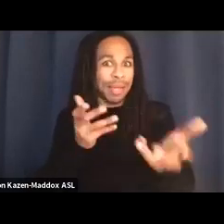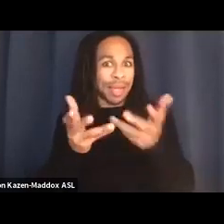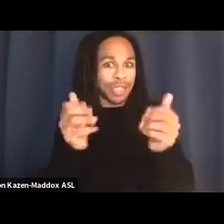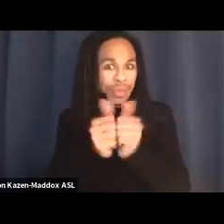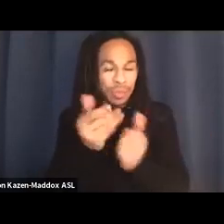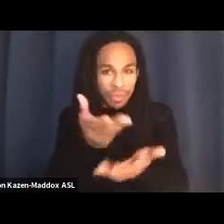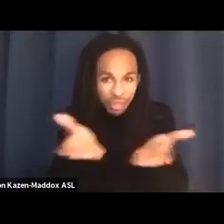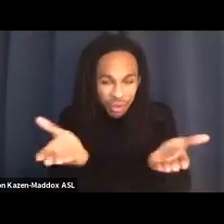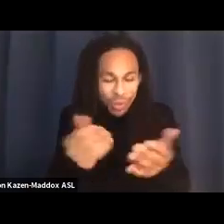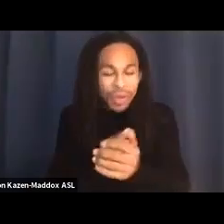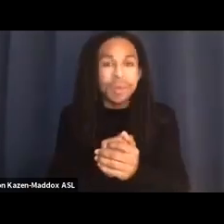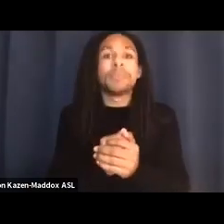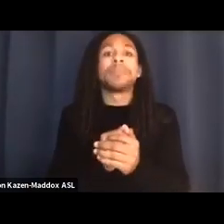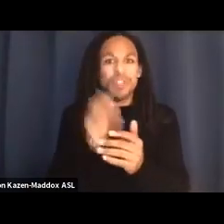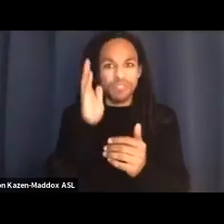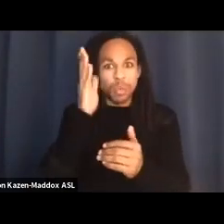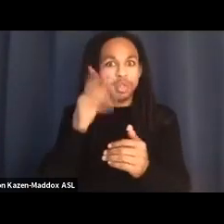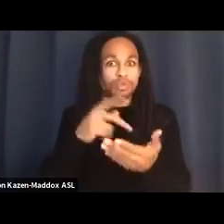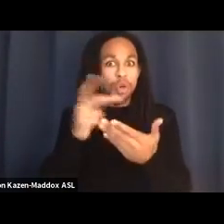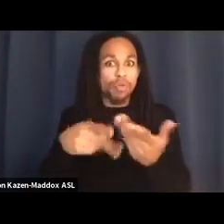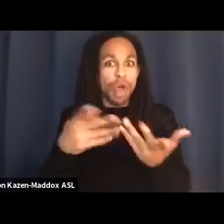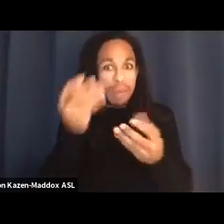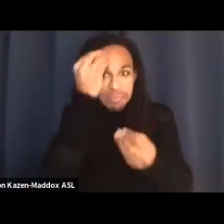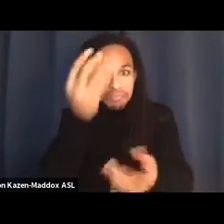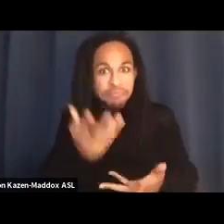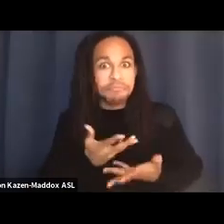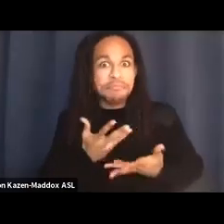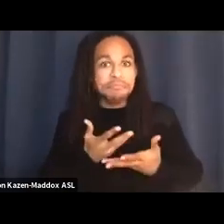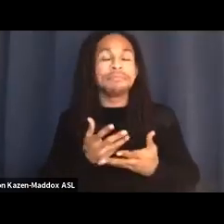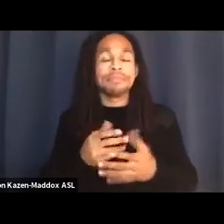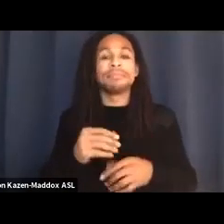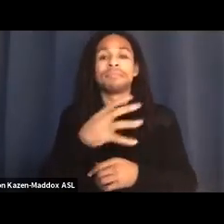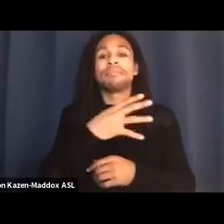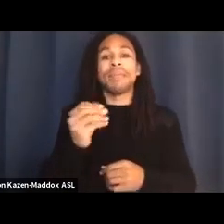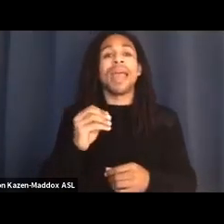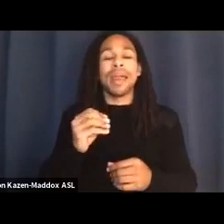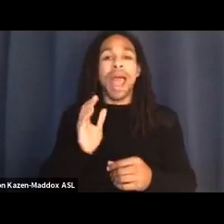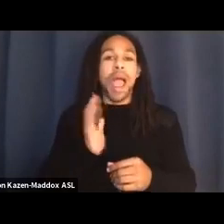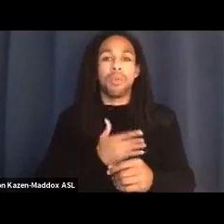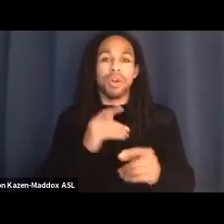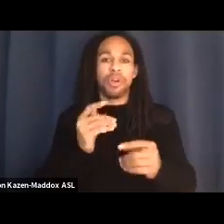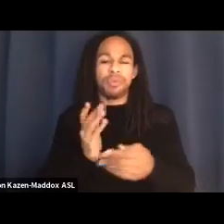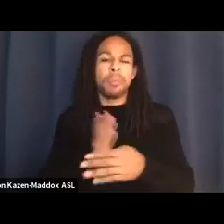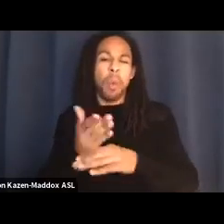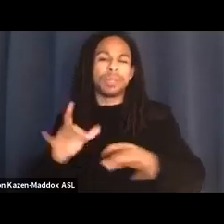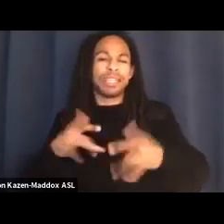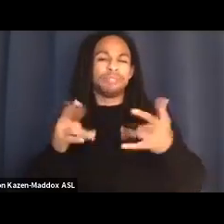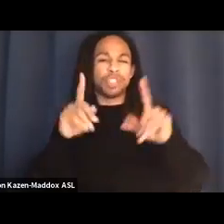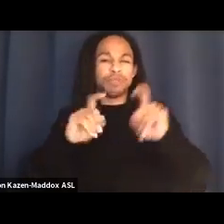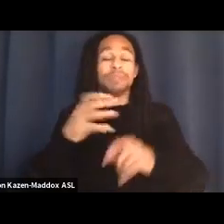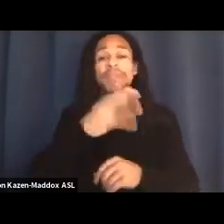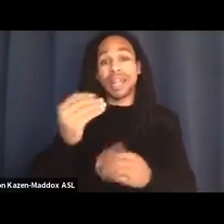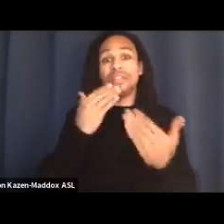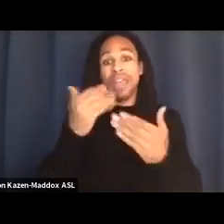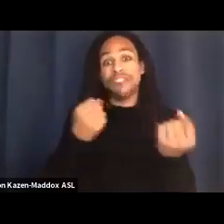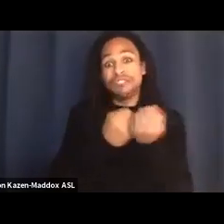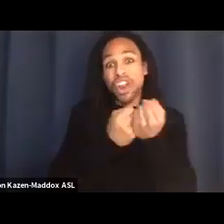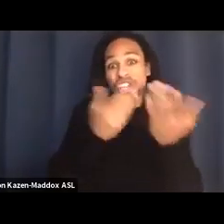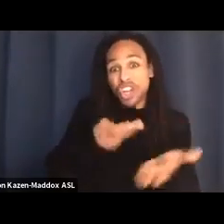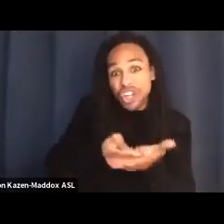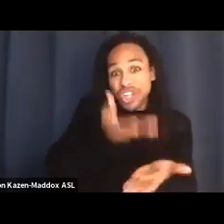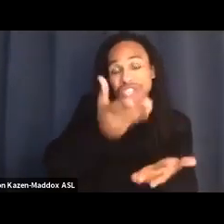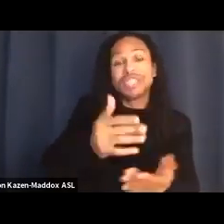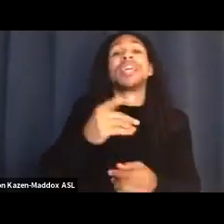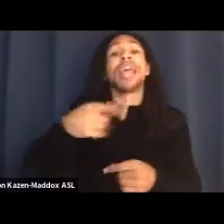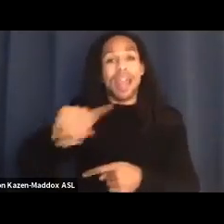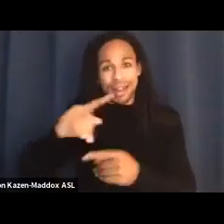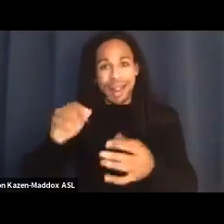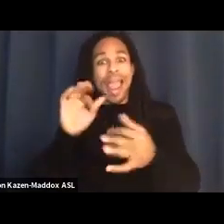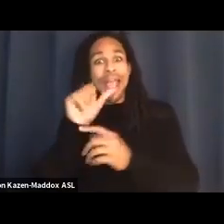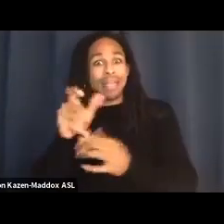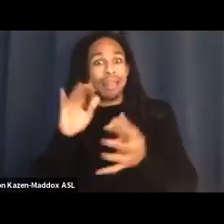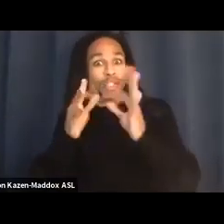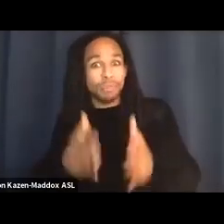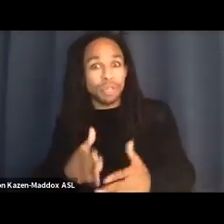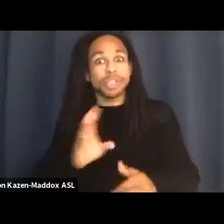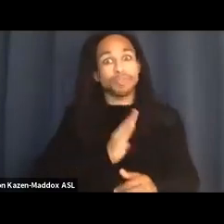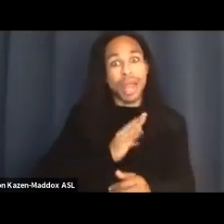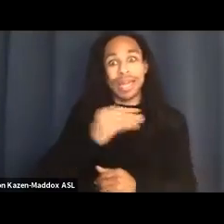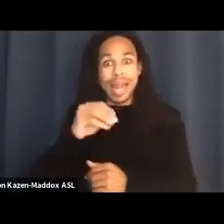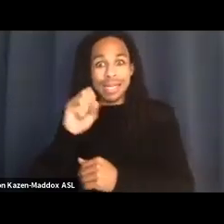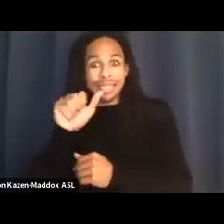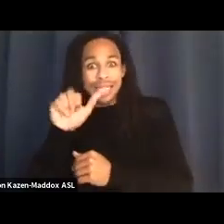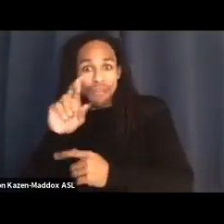at 5:30. We will be talking about a moment to pause and our speakers are Melanie George